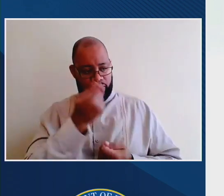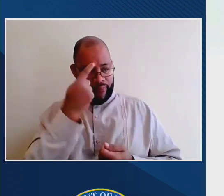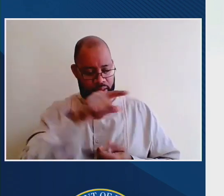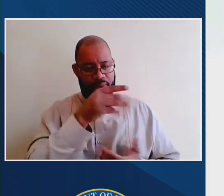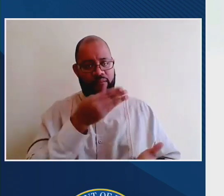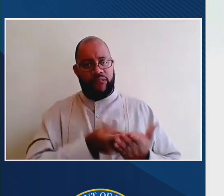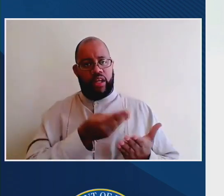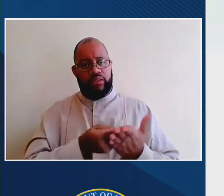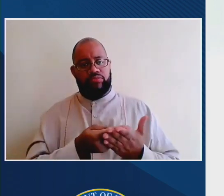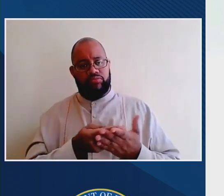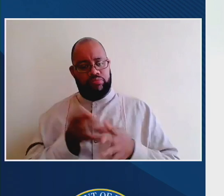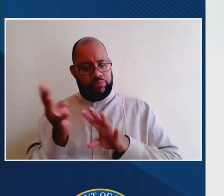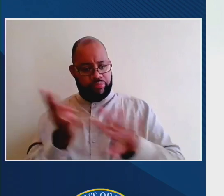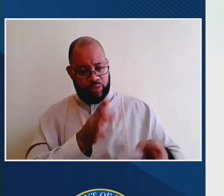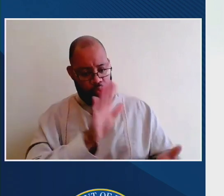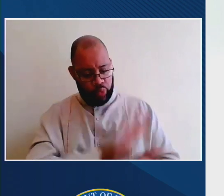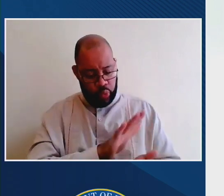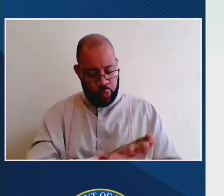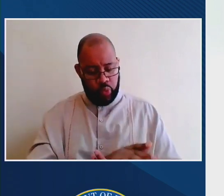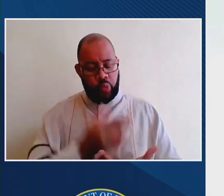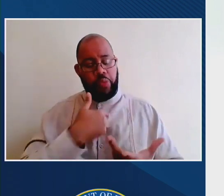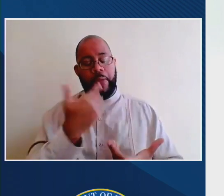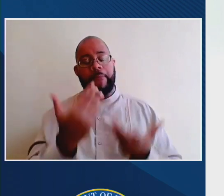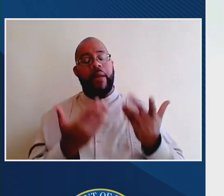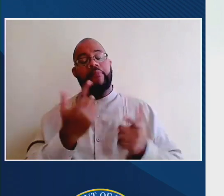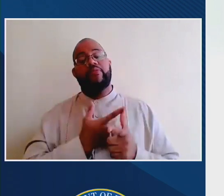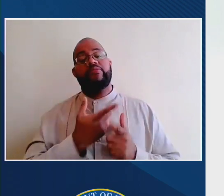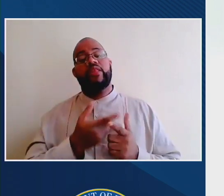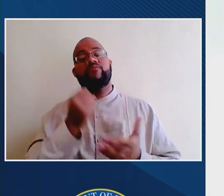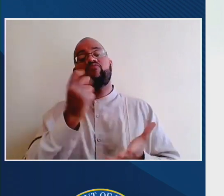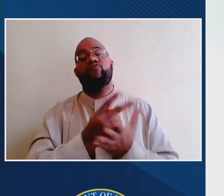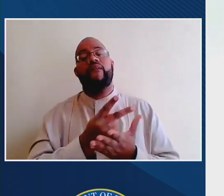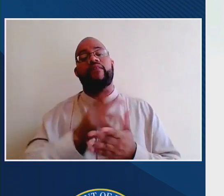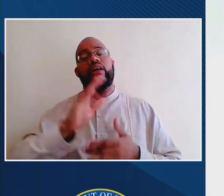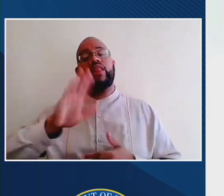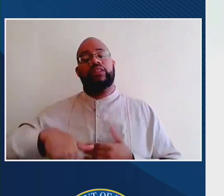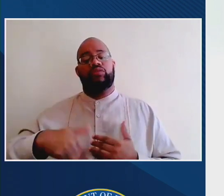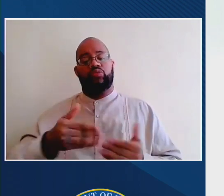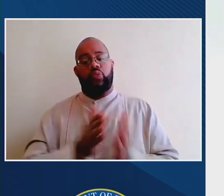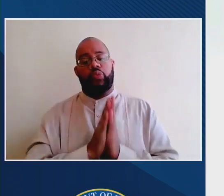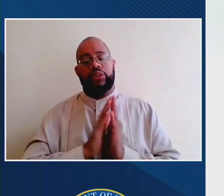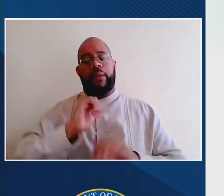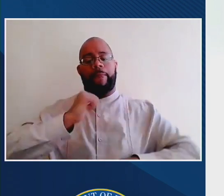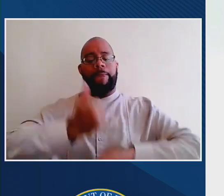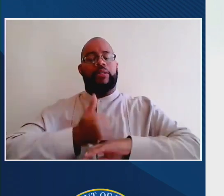school. We might then approve a late request based on all of that information